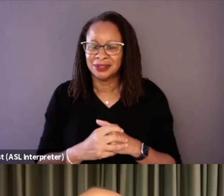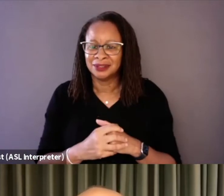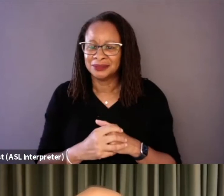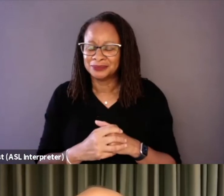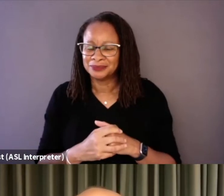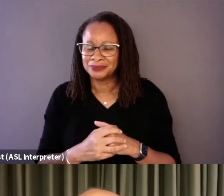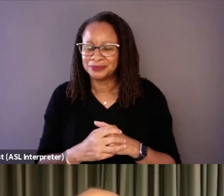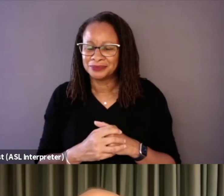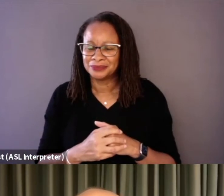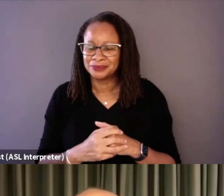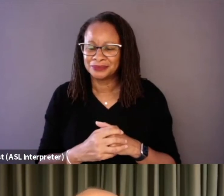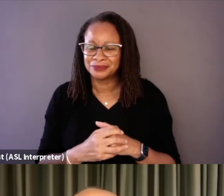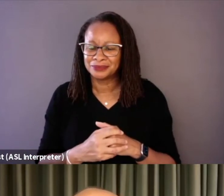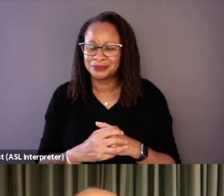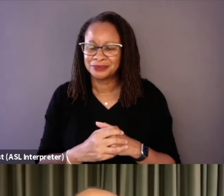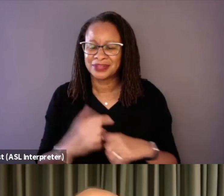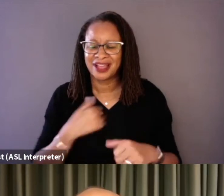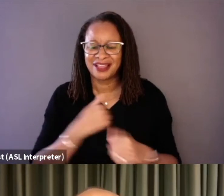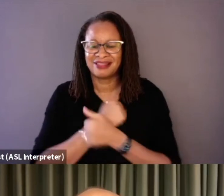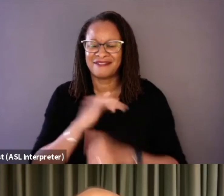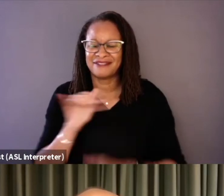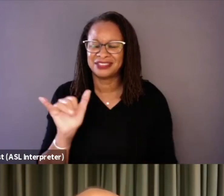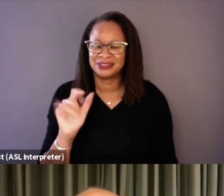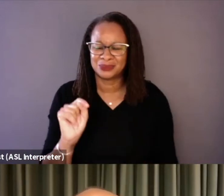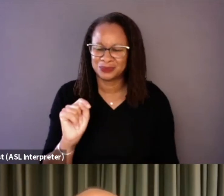And also I love it too because it just speaks to the...